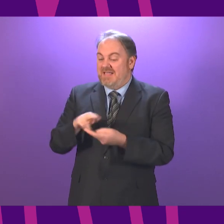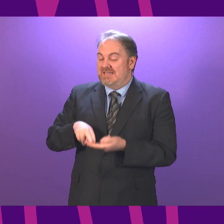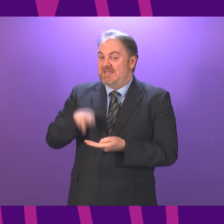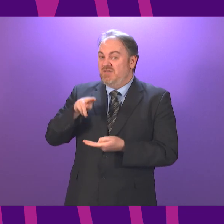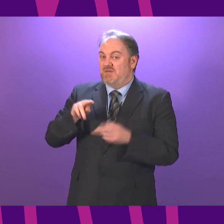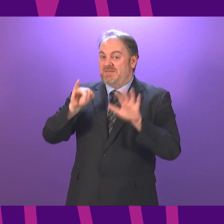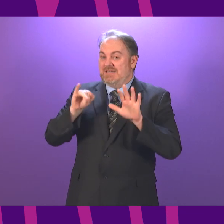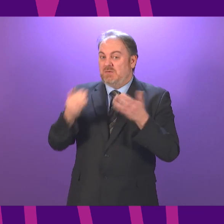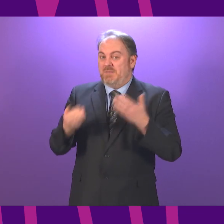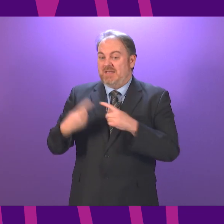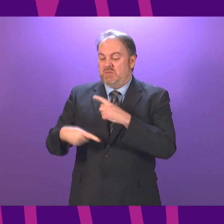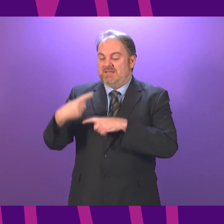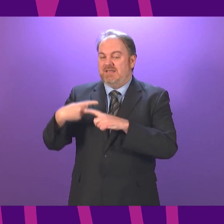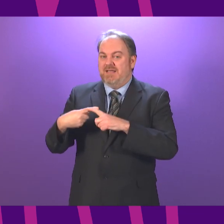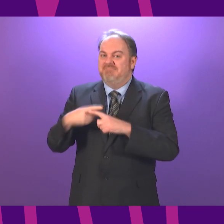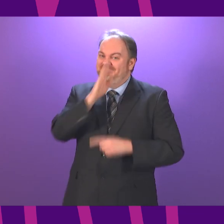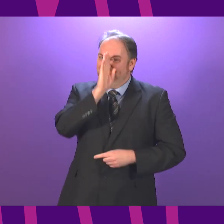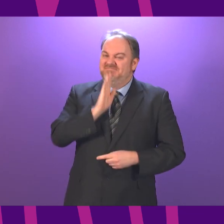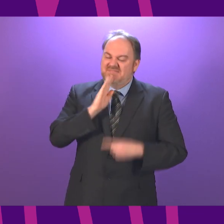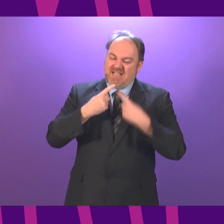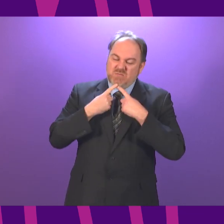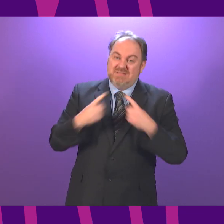I very much regret to report that, in the past 24 hours, a further